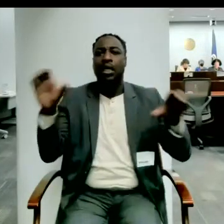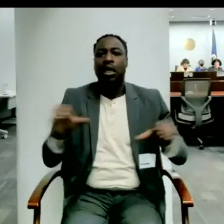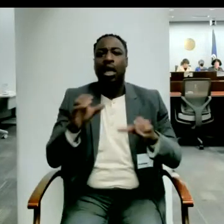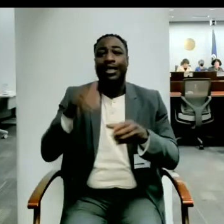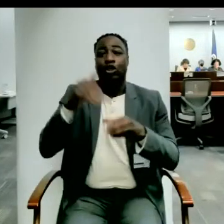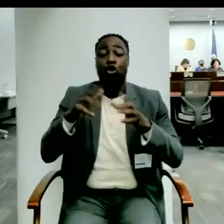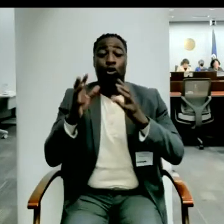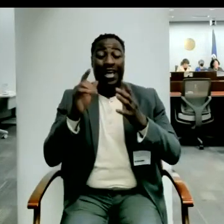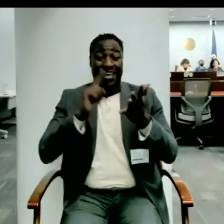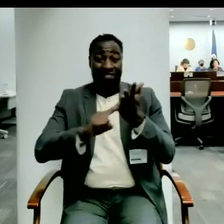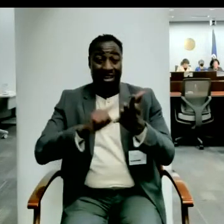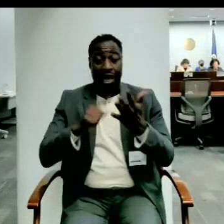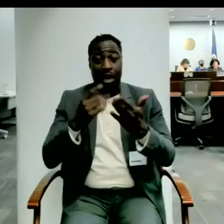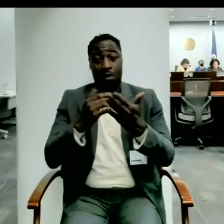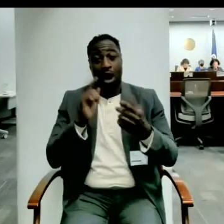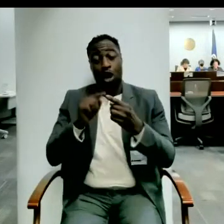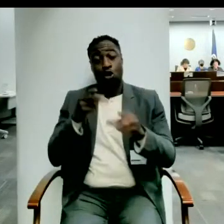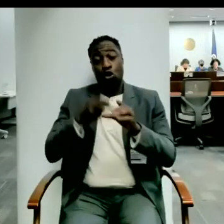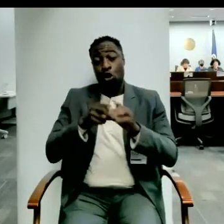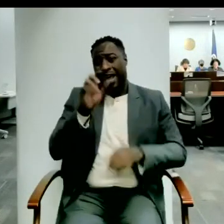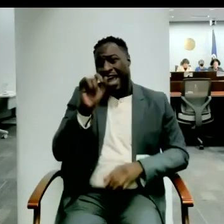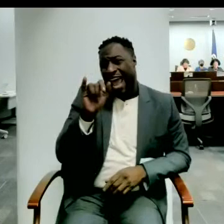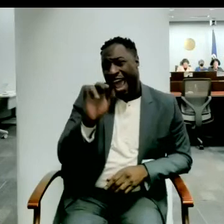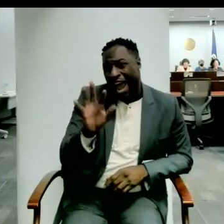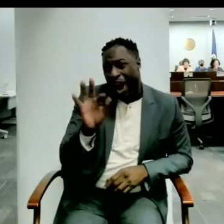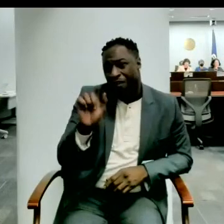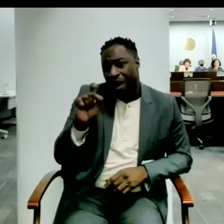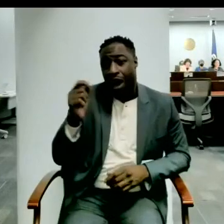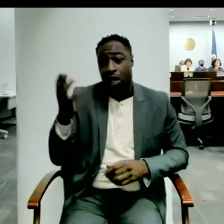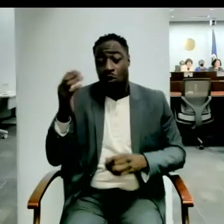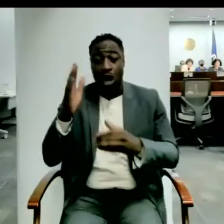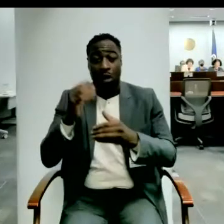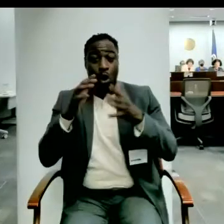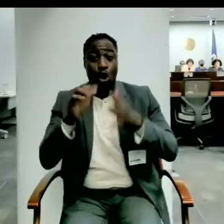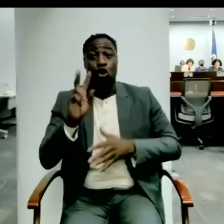Prior to joining aren't fox Mr. Gay was a partner at two other international law